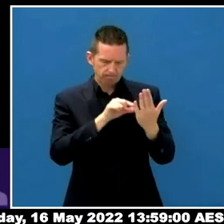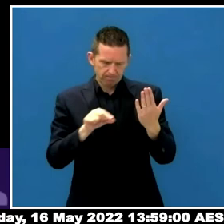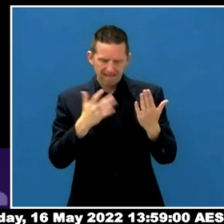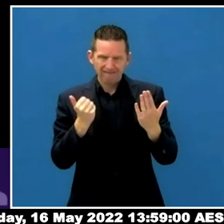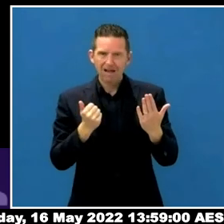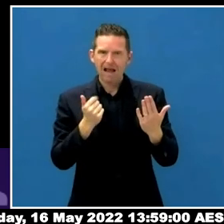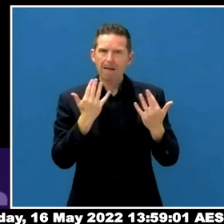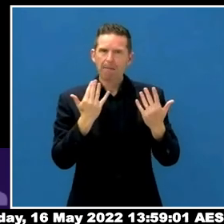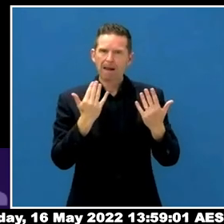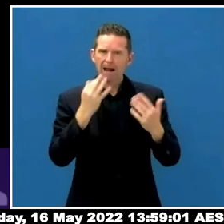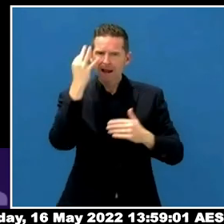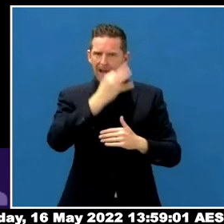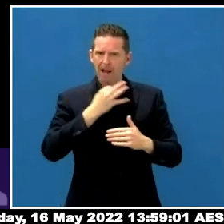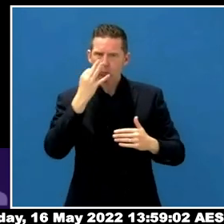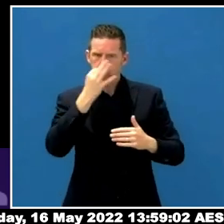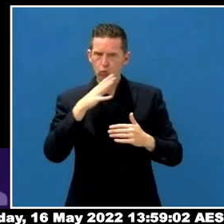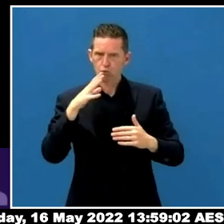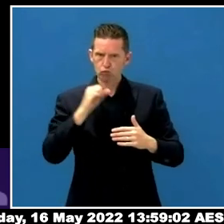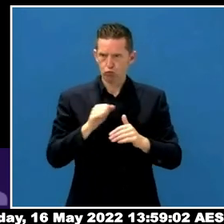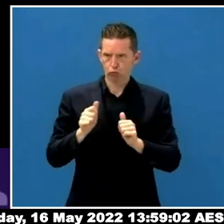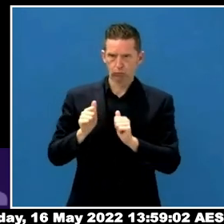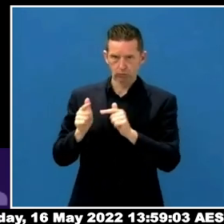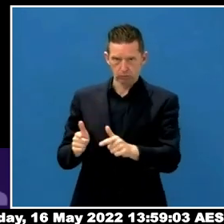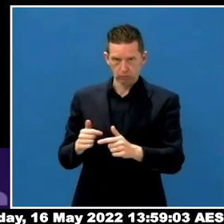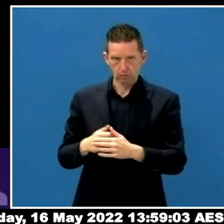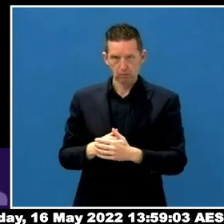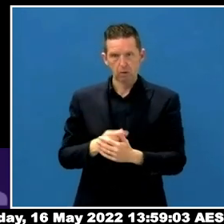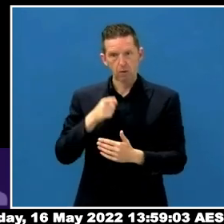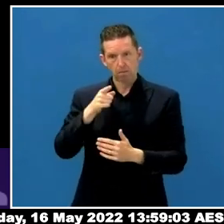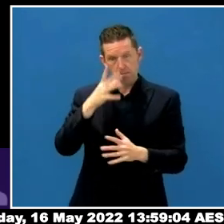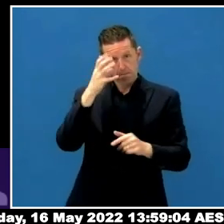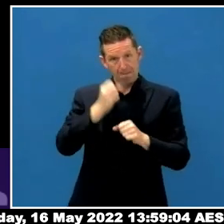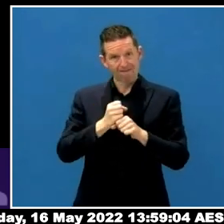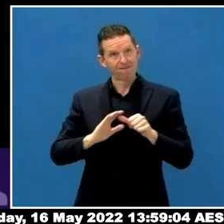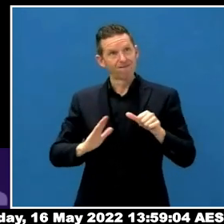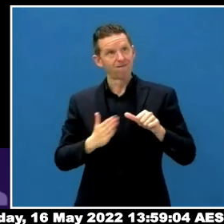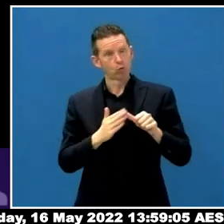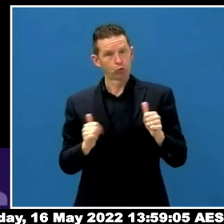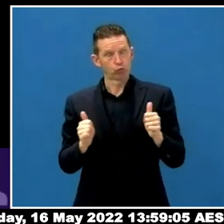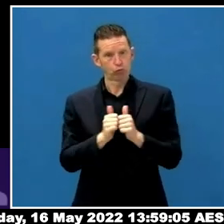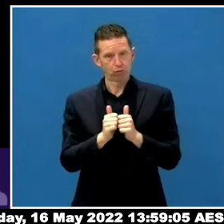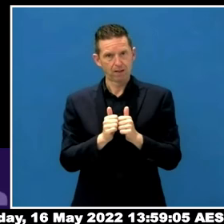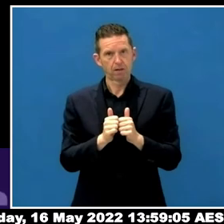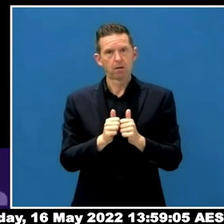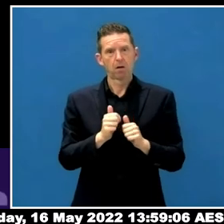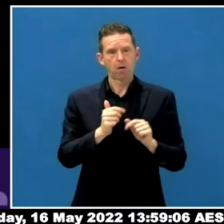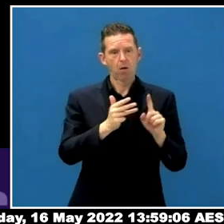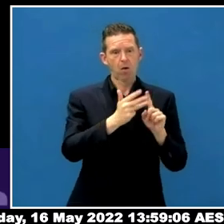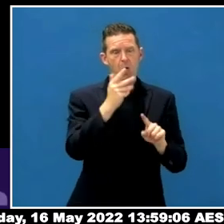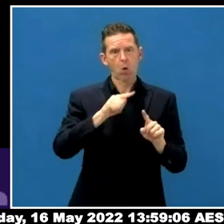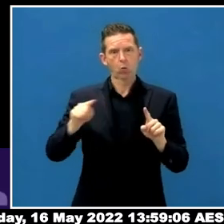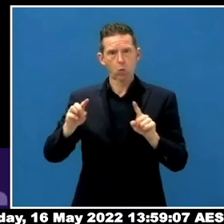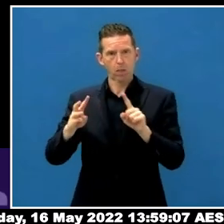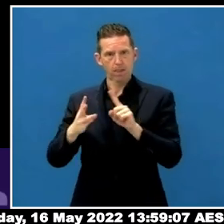Those, you understood, were between 9 and 3. The email reads: "However some days he is picked up after 9 am and dropped off before 3